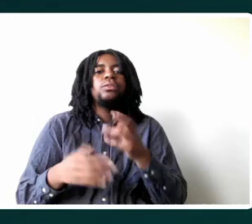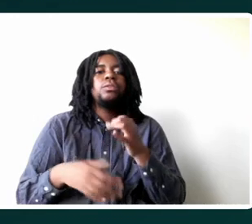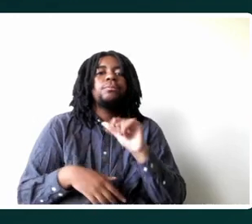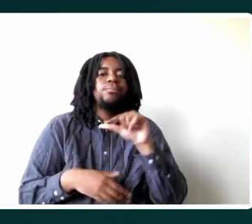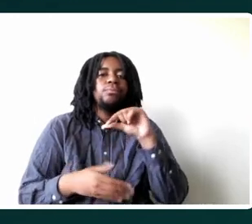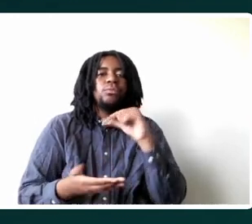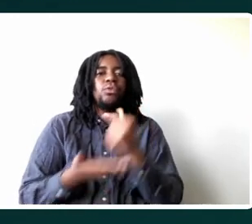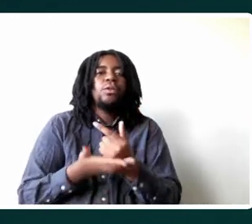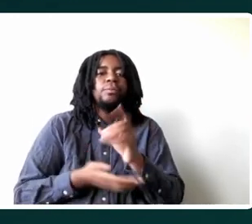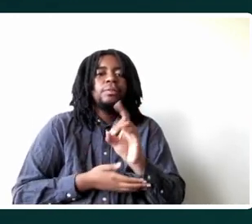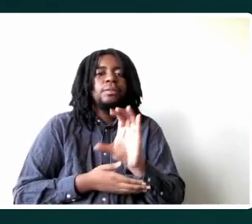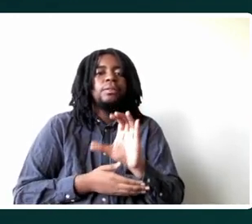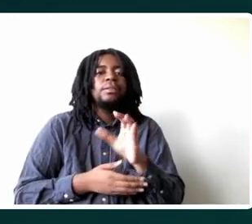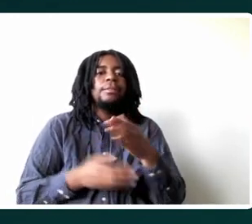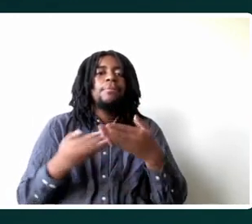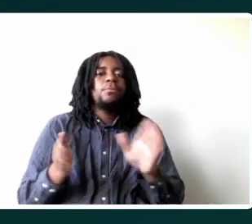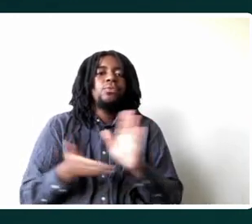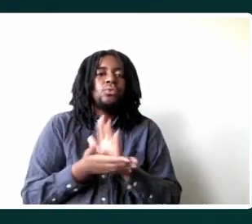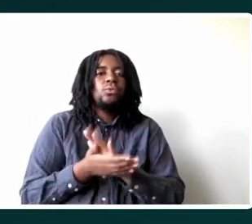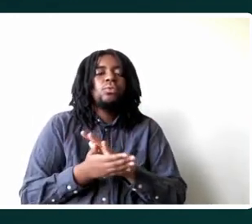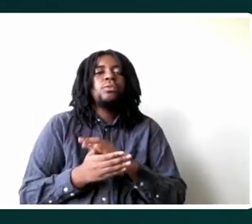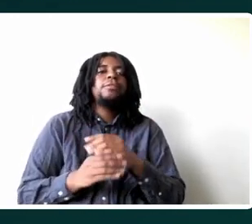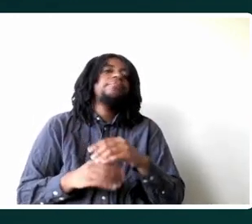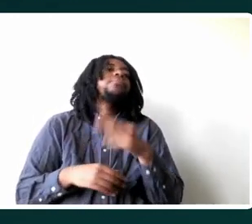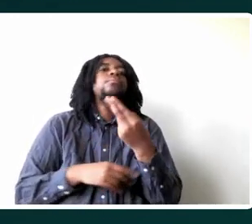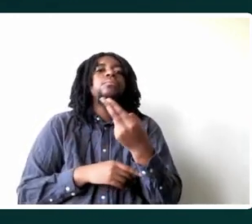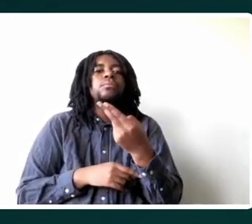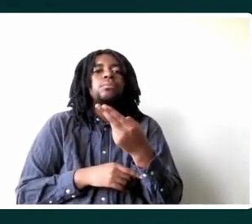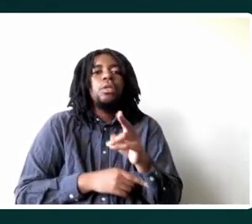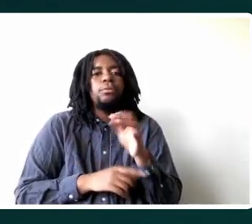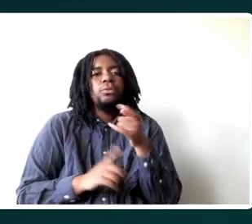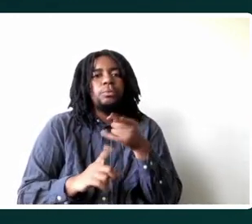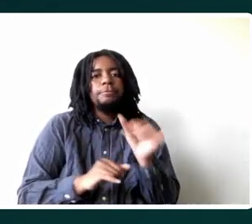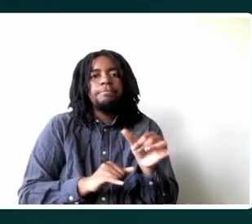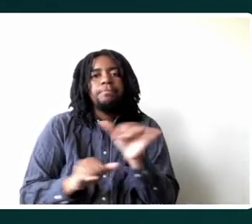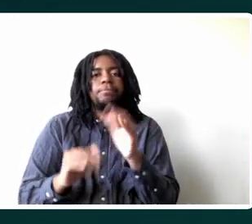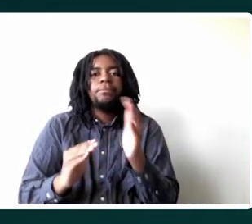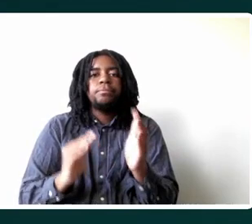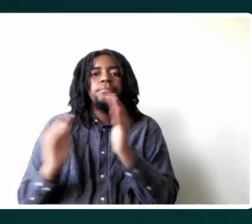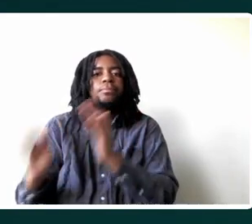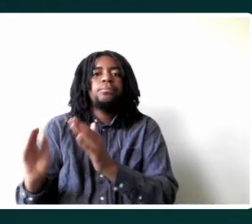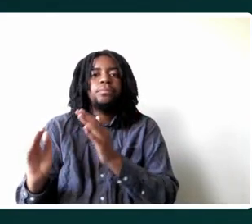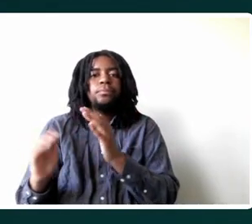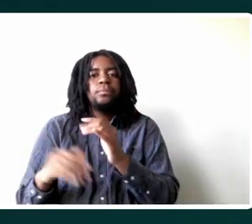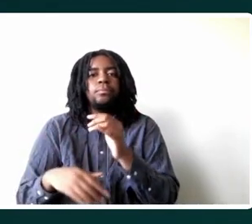Lois Mailou Jones taught at Howard University for many years. Malkia Roberts was a graduate